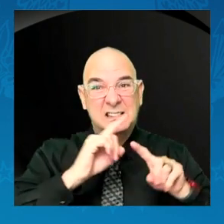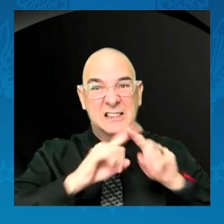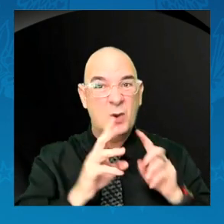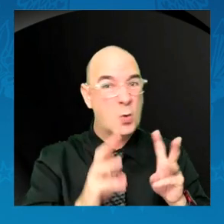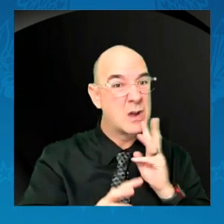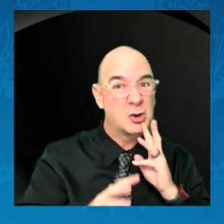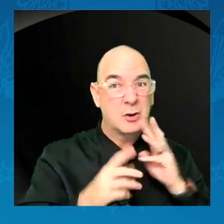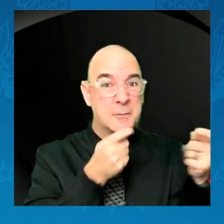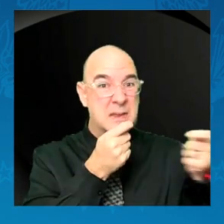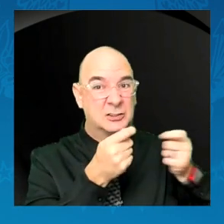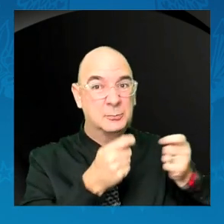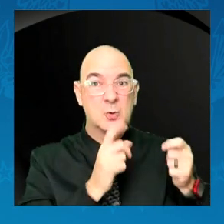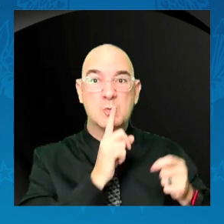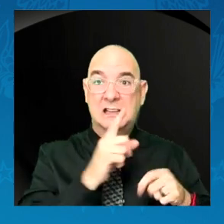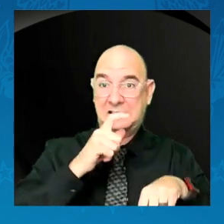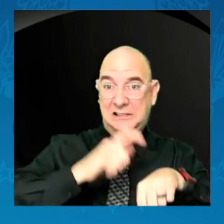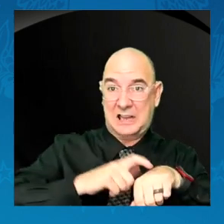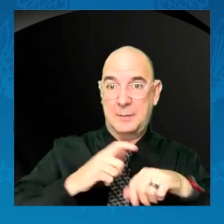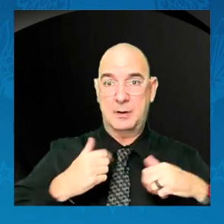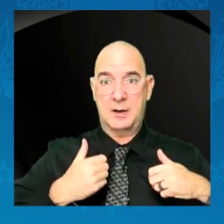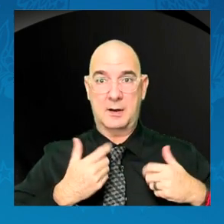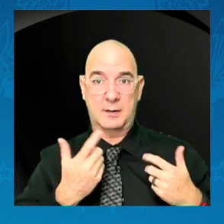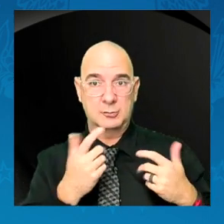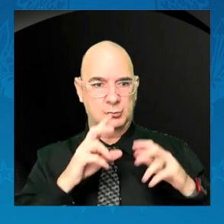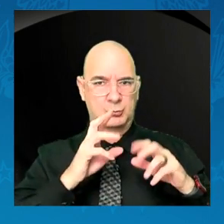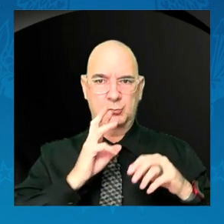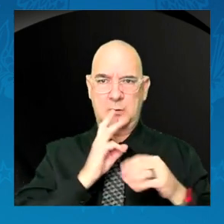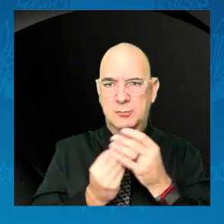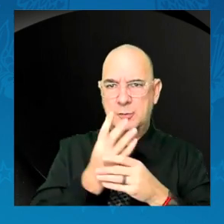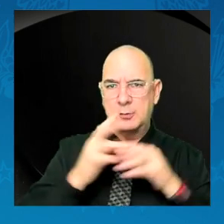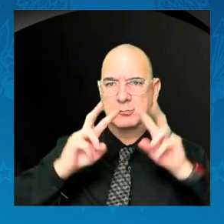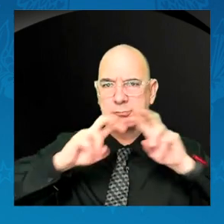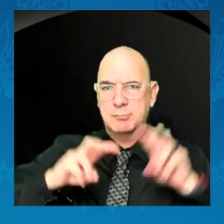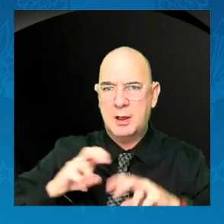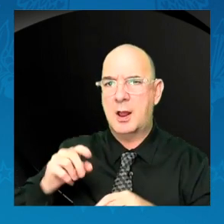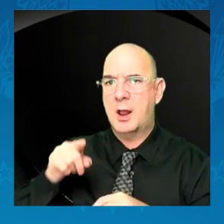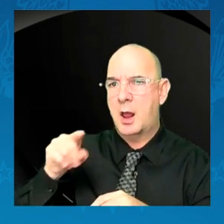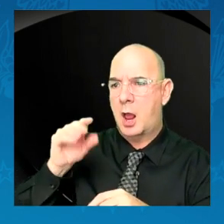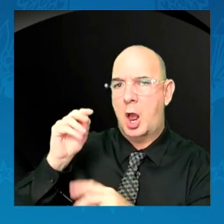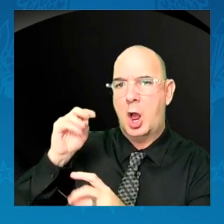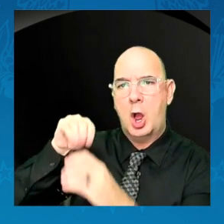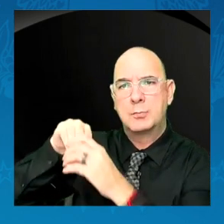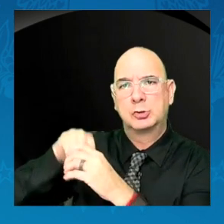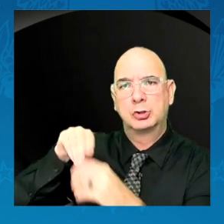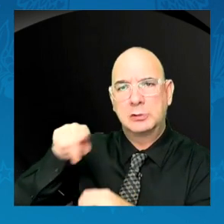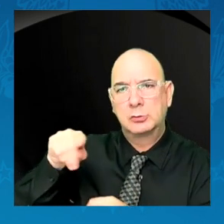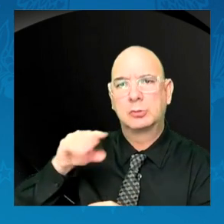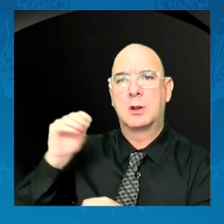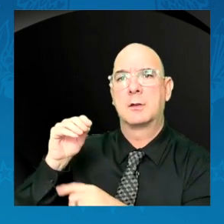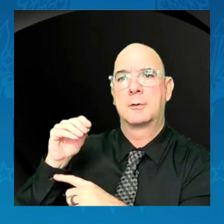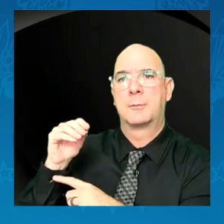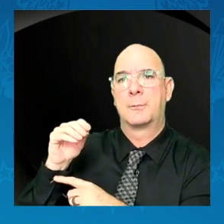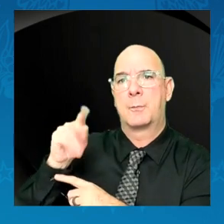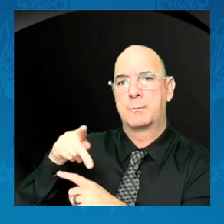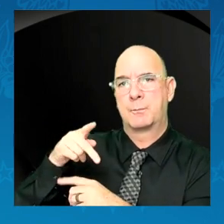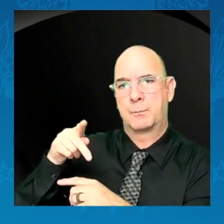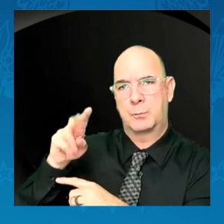quantifying carbon storage and sequestration. Remote assessment of plant health. All of this is going to allow U.S. agriculture